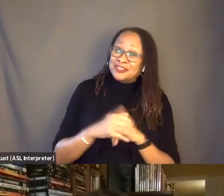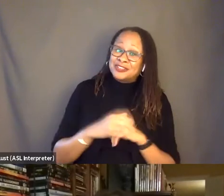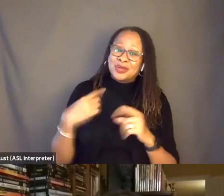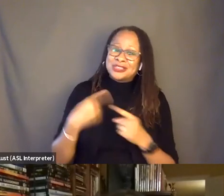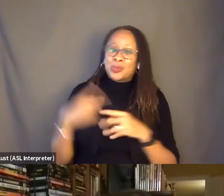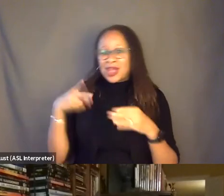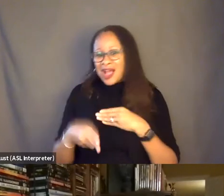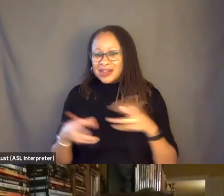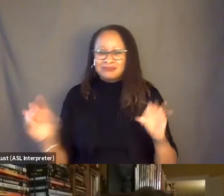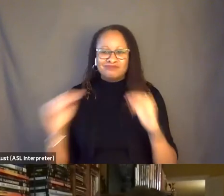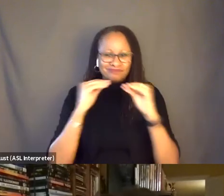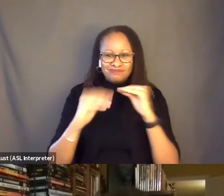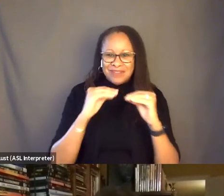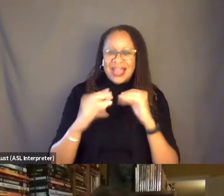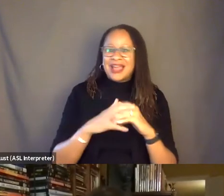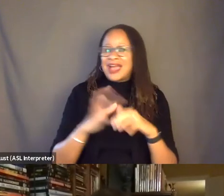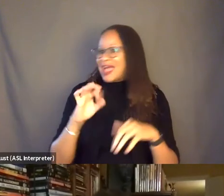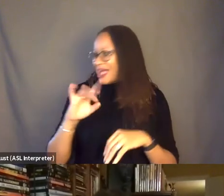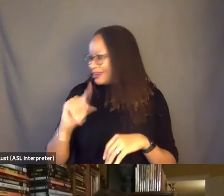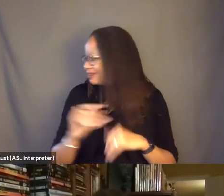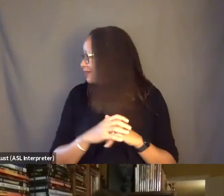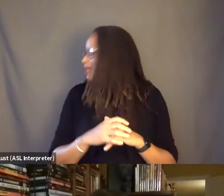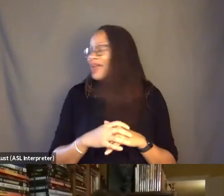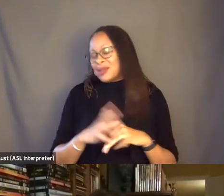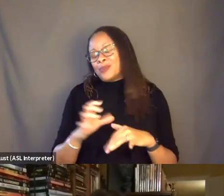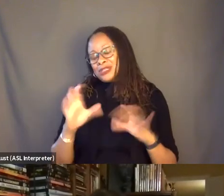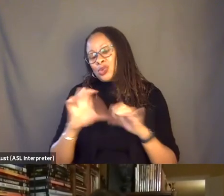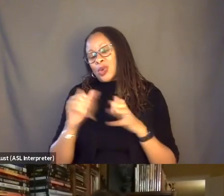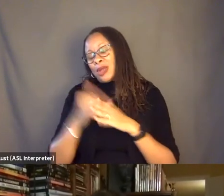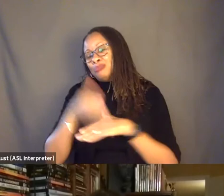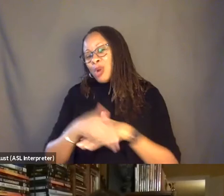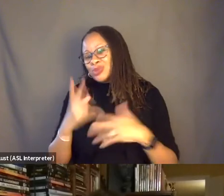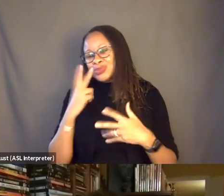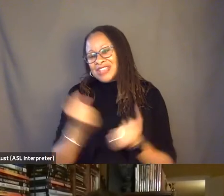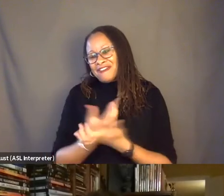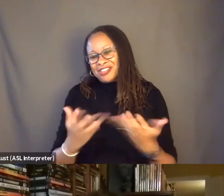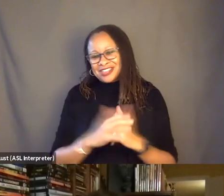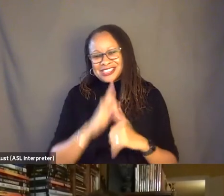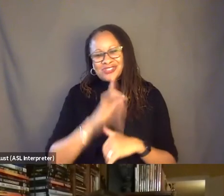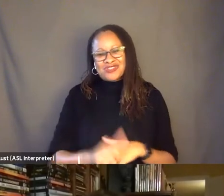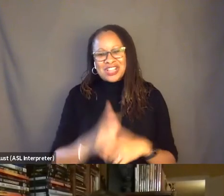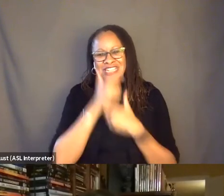and we, you know, we start post. So it was really, it was really just interesting